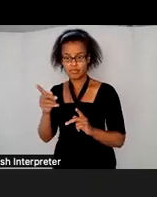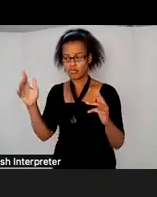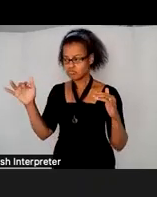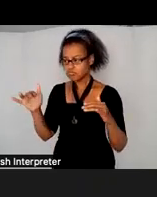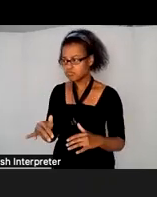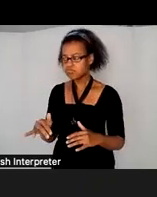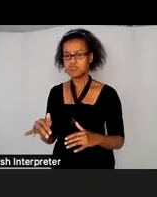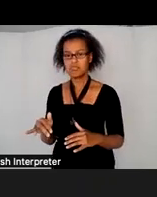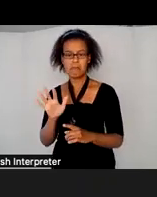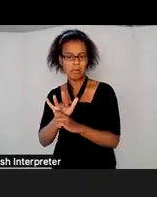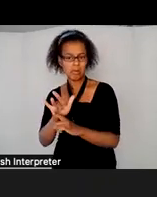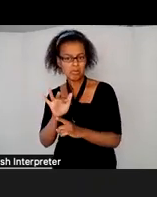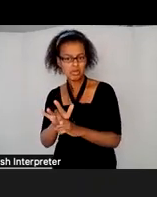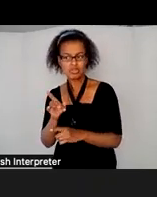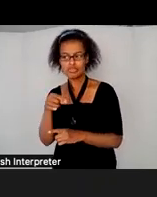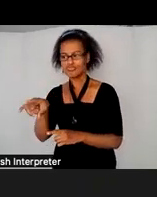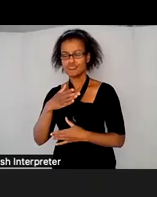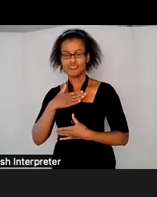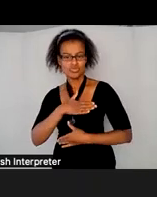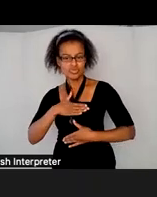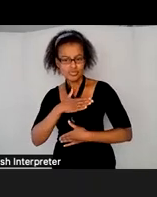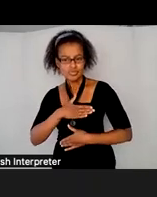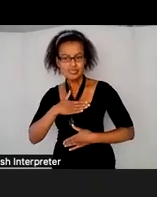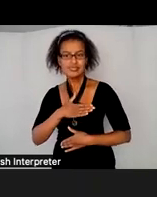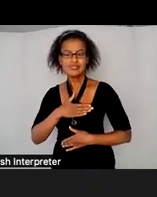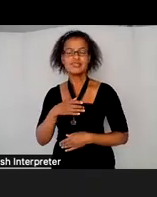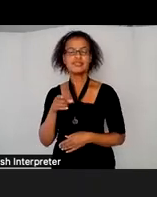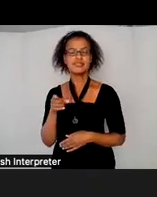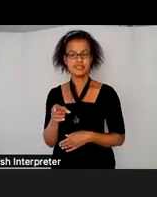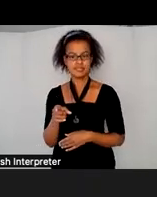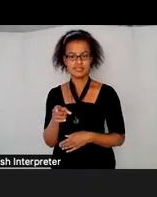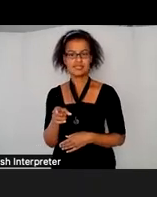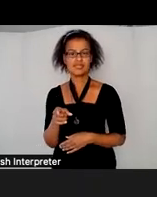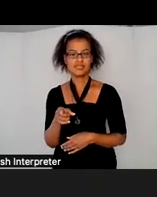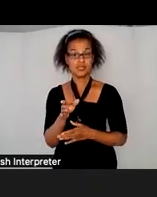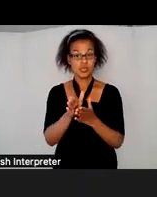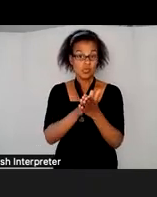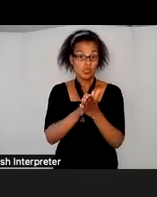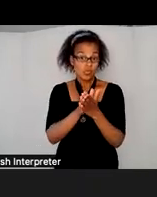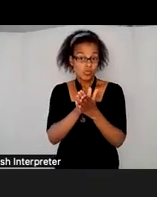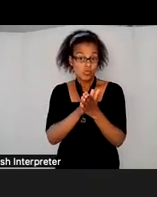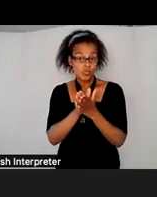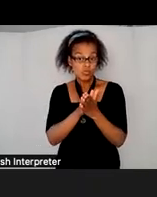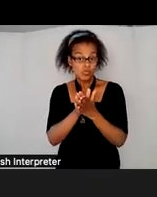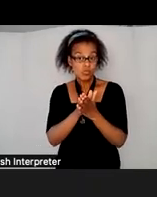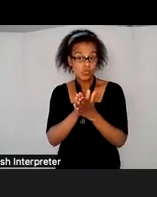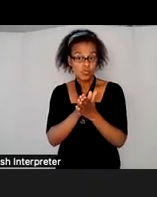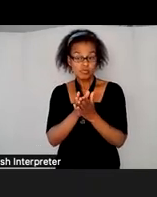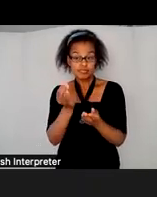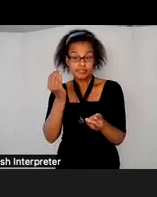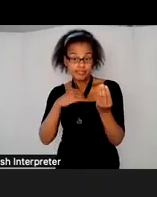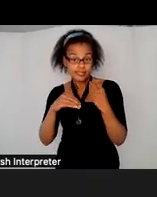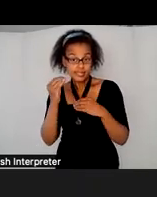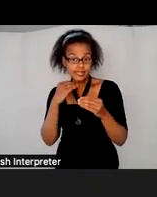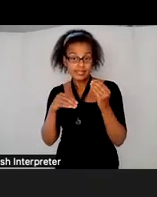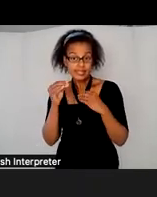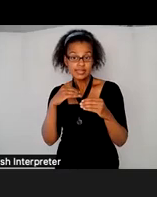And it's a if ever you're interested in having a meal or creating a meal as part of your